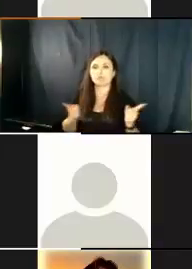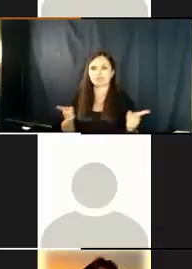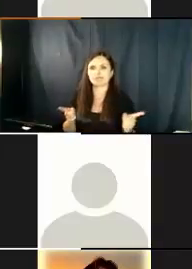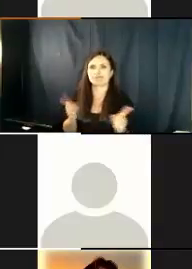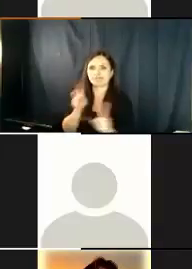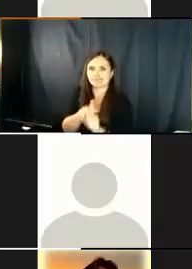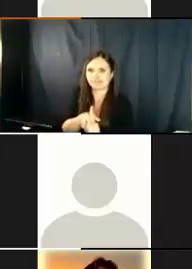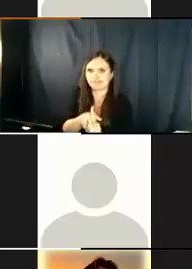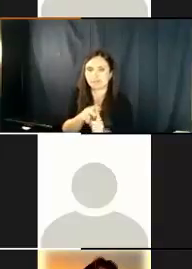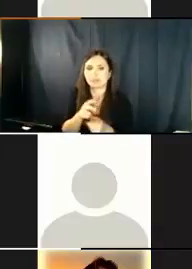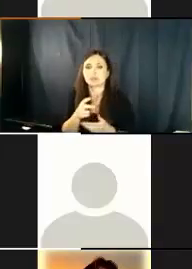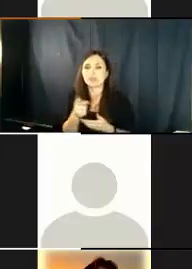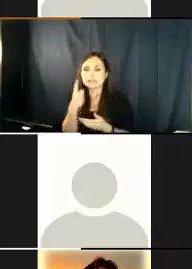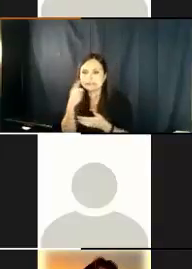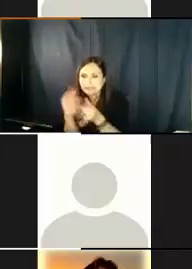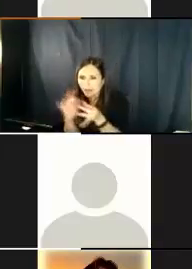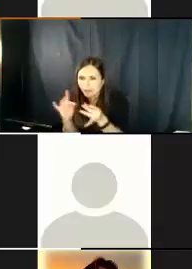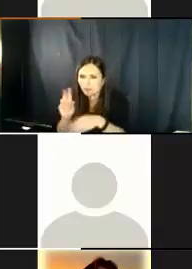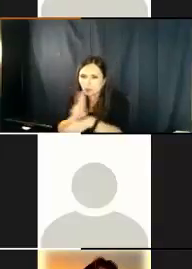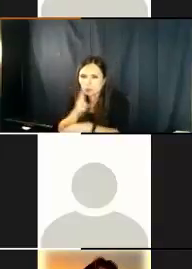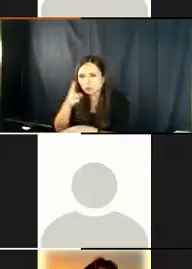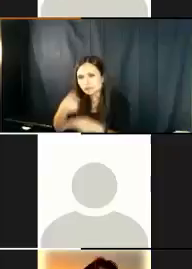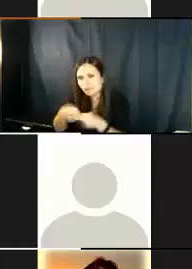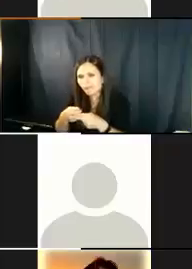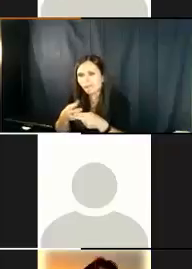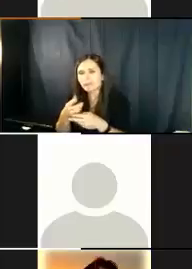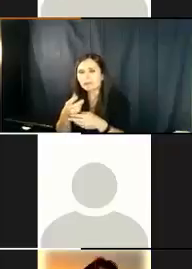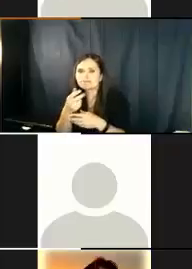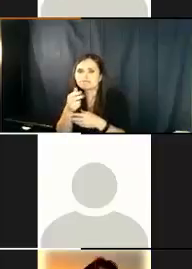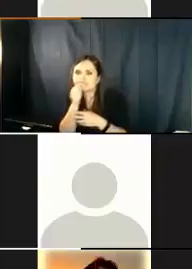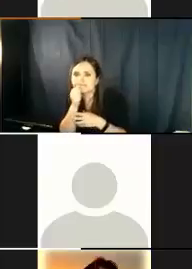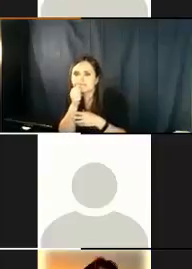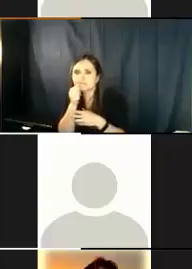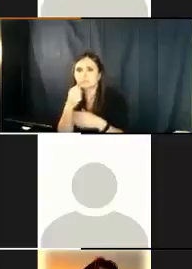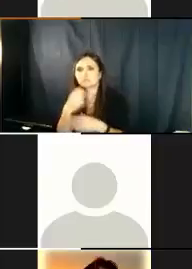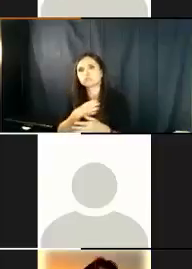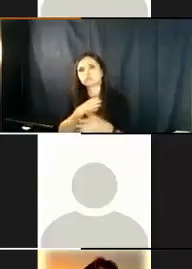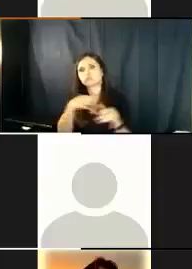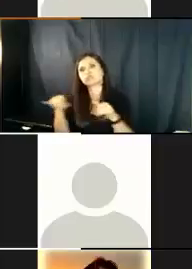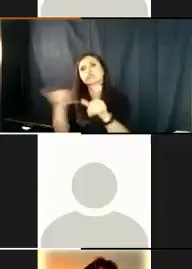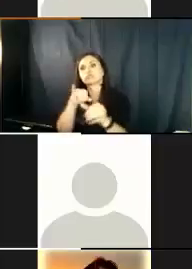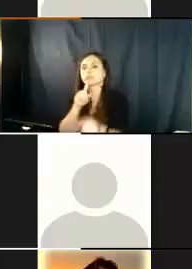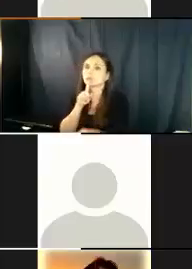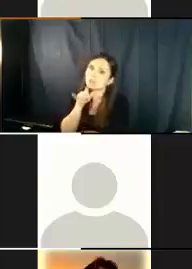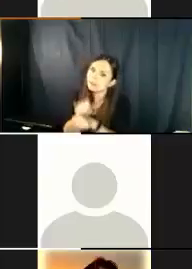And I'm seeing a comment that says username and passwords is a common student complaint. That's absolutely true, and we'll talk about that just a little bit.